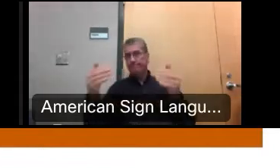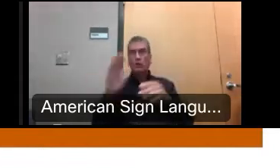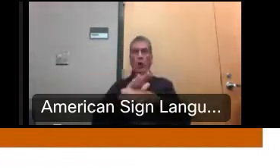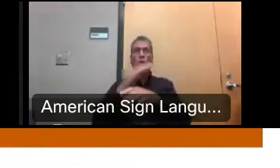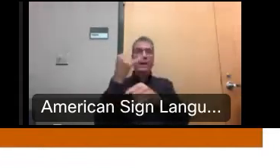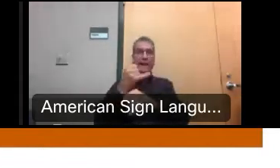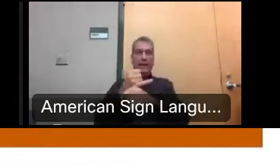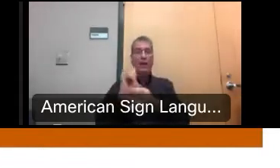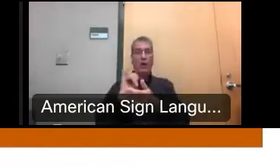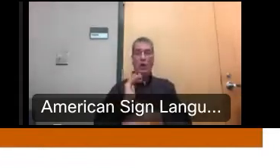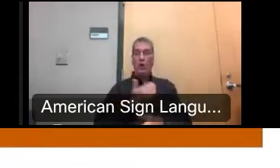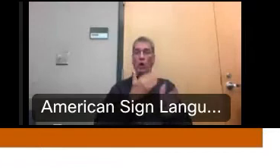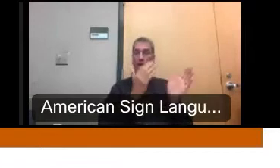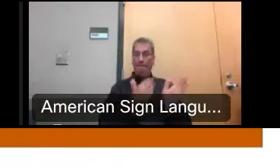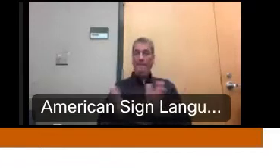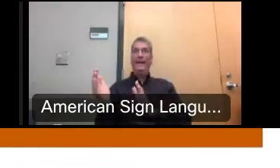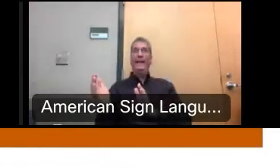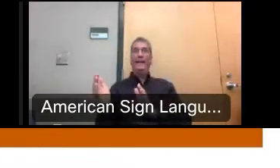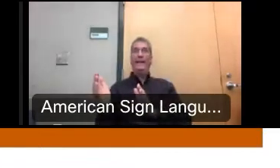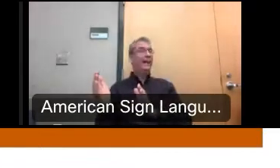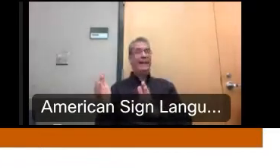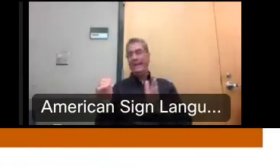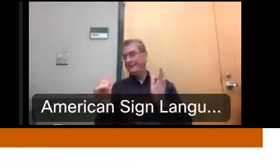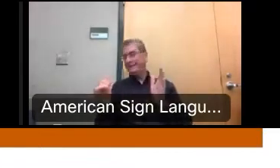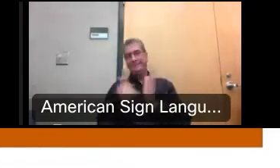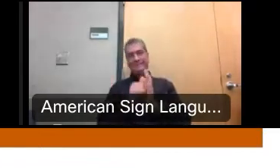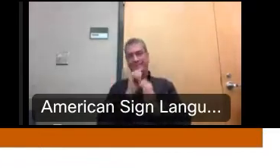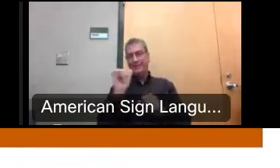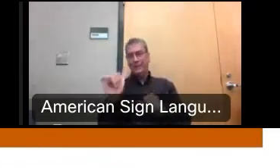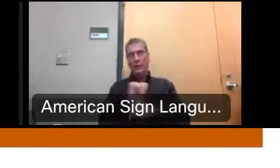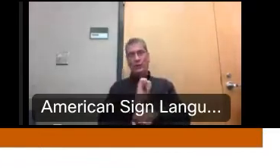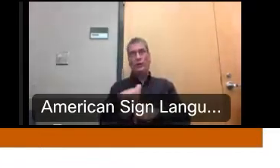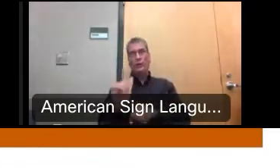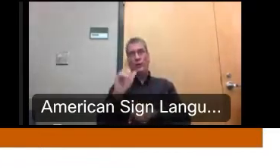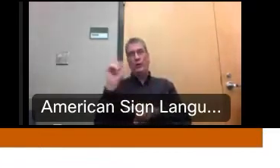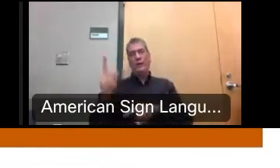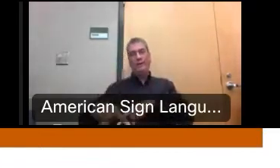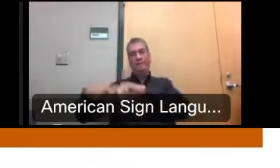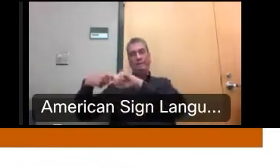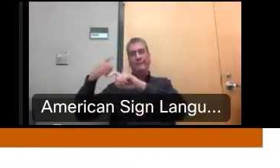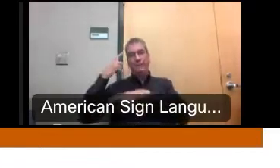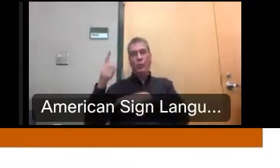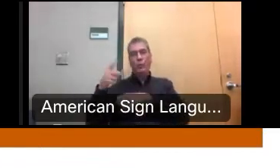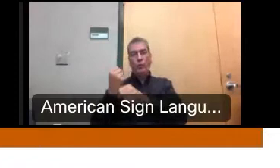was the plan. That did not go very well, because we're like, okay, this has got, put on hold for, like, a year. And then eventually we rolled it out